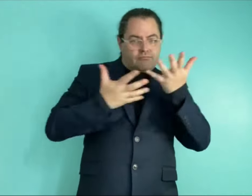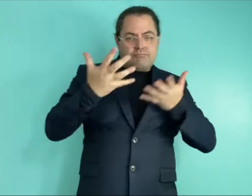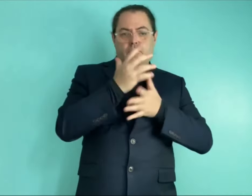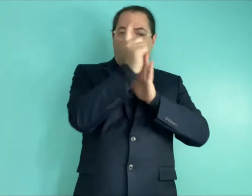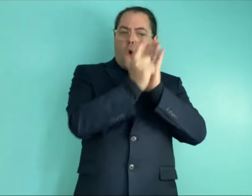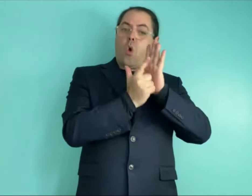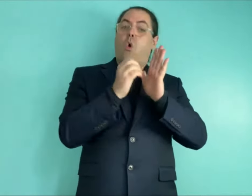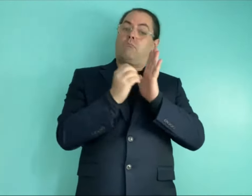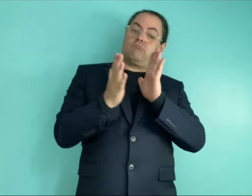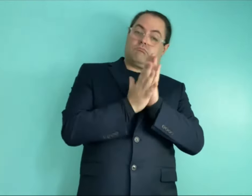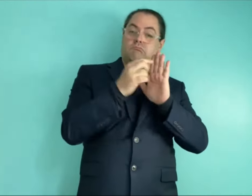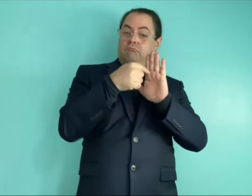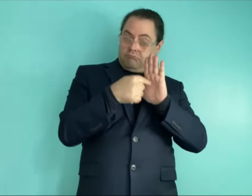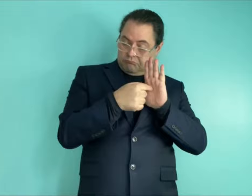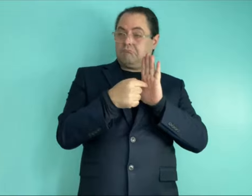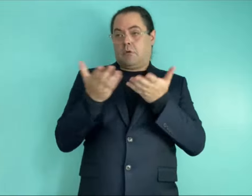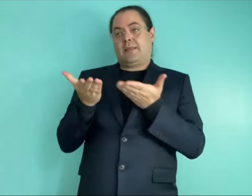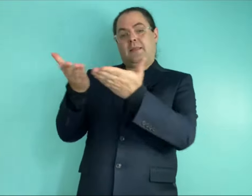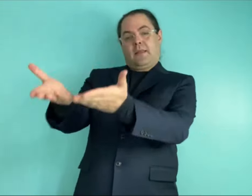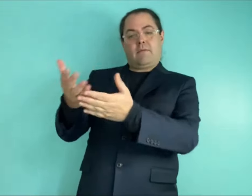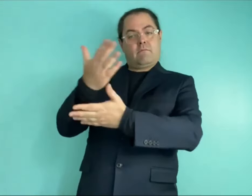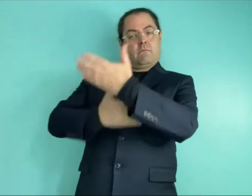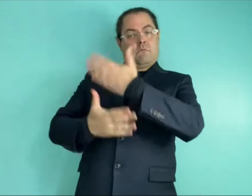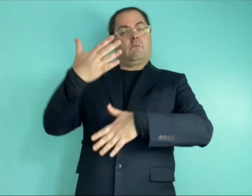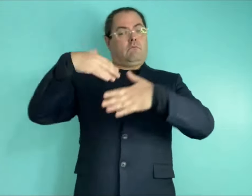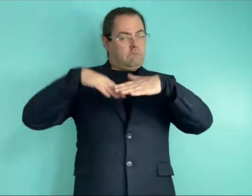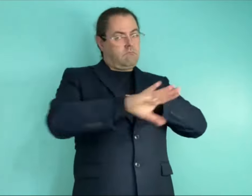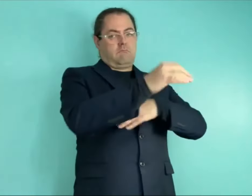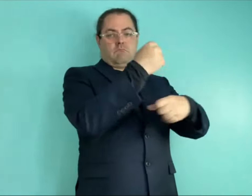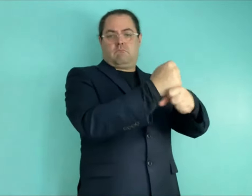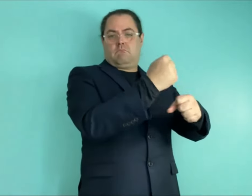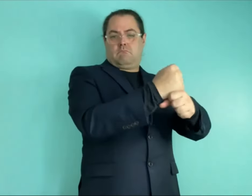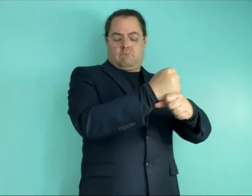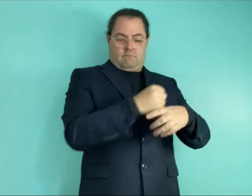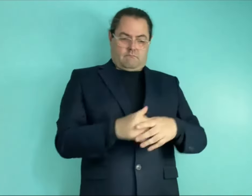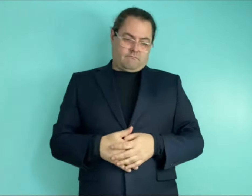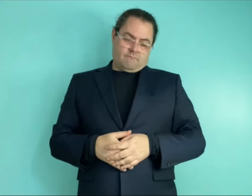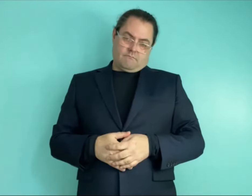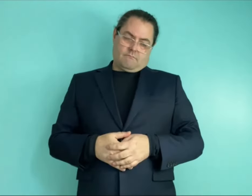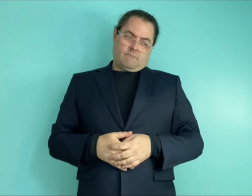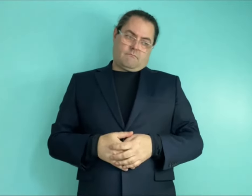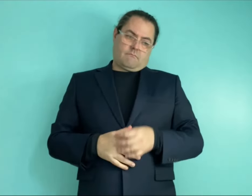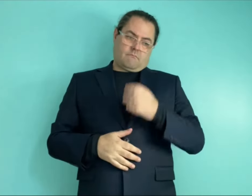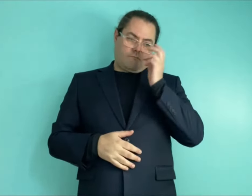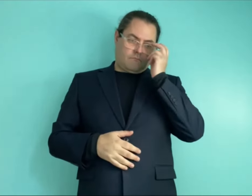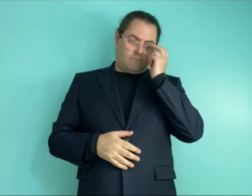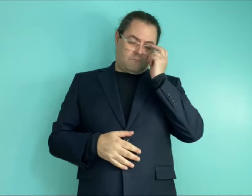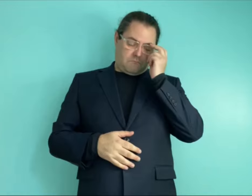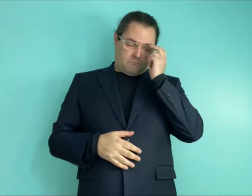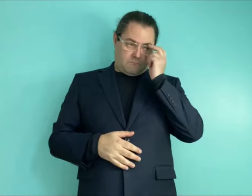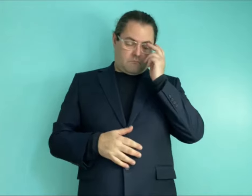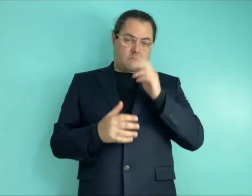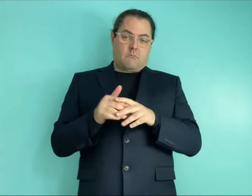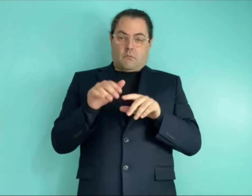disabilities have got access to employment, and also to, to bring in the fact that they